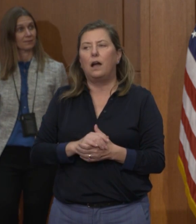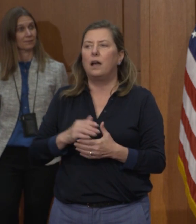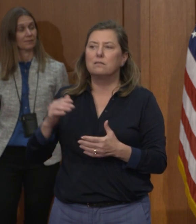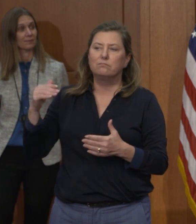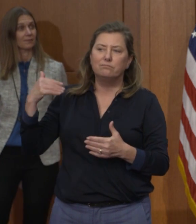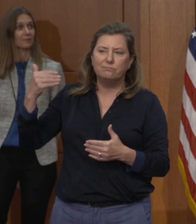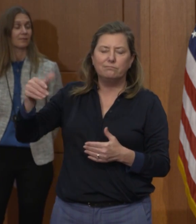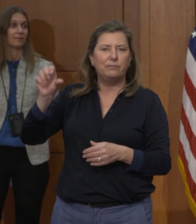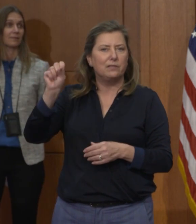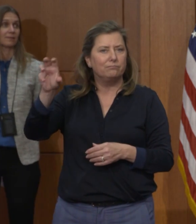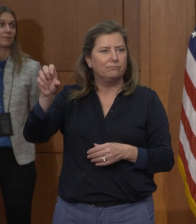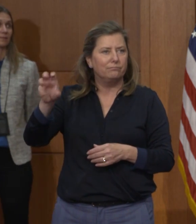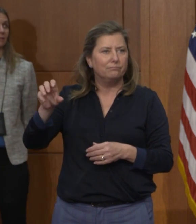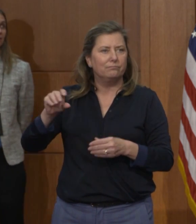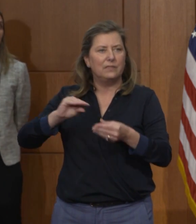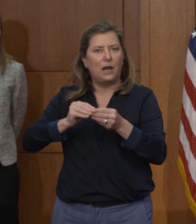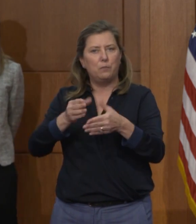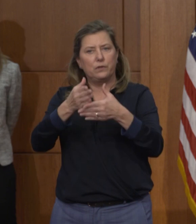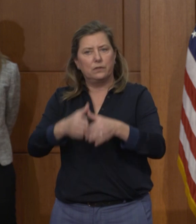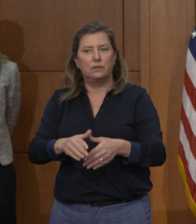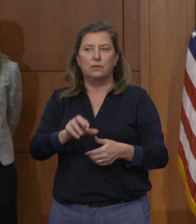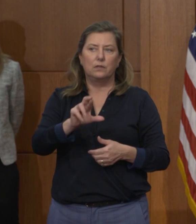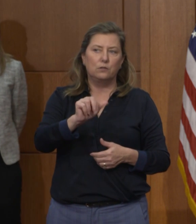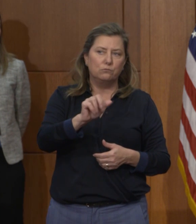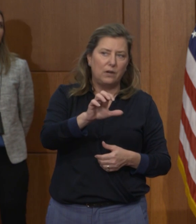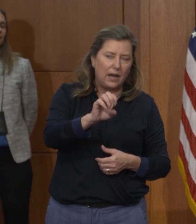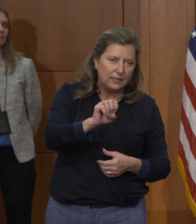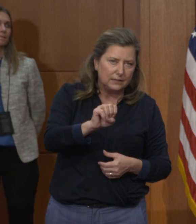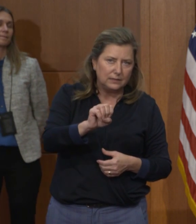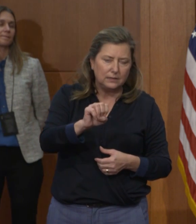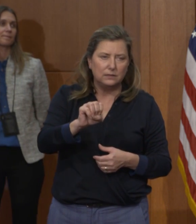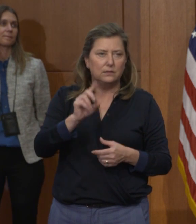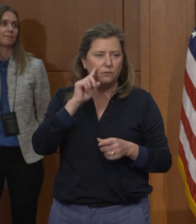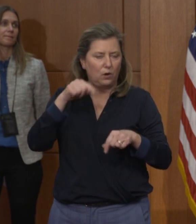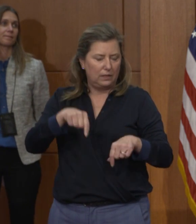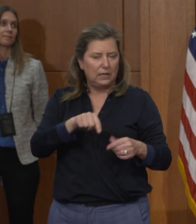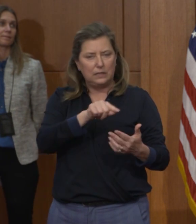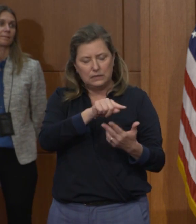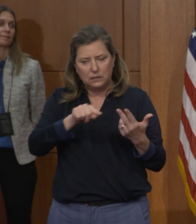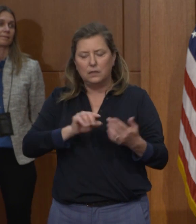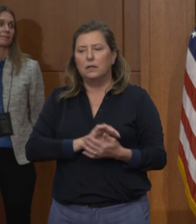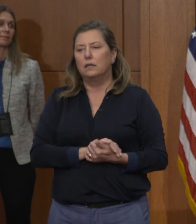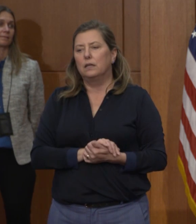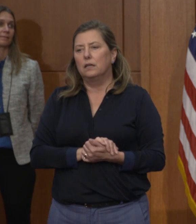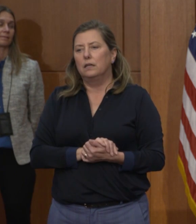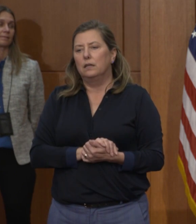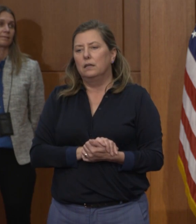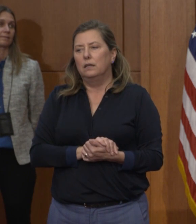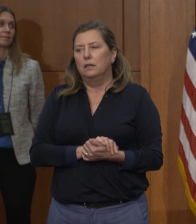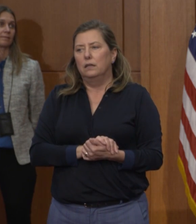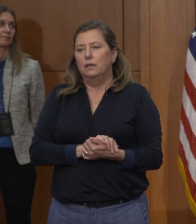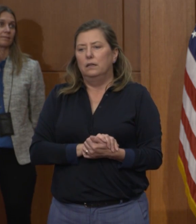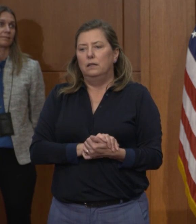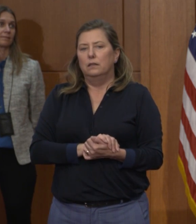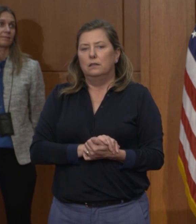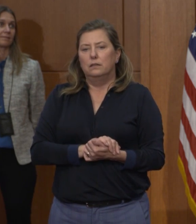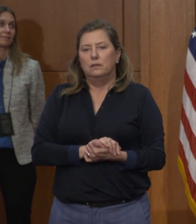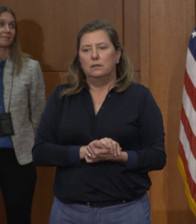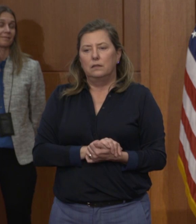Uh, we have a total number of deaths of 410. That's, uh, increase of 38. I have been giving, um,